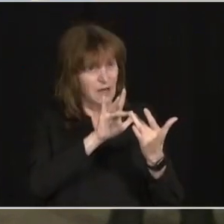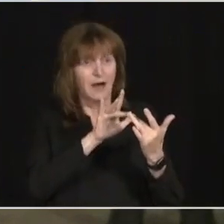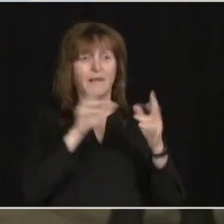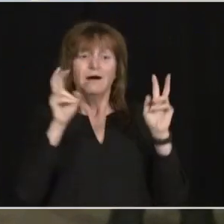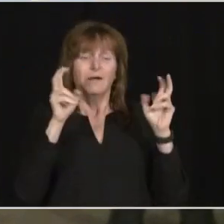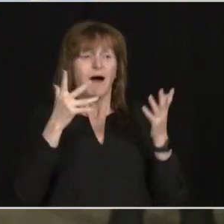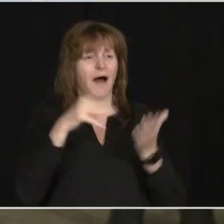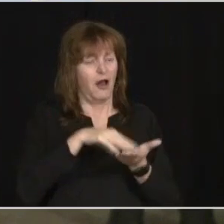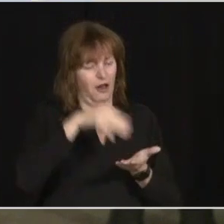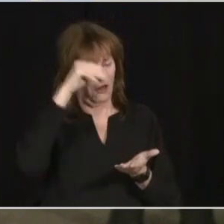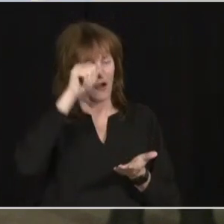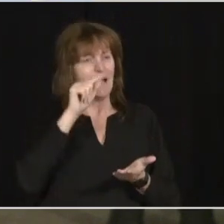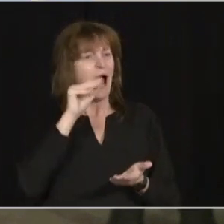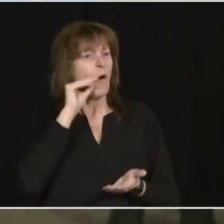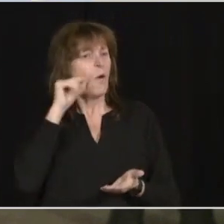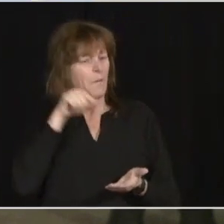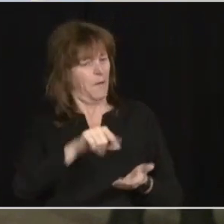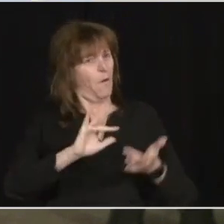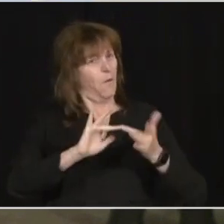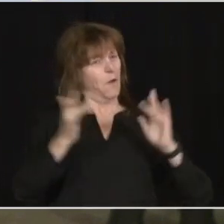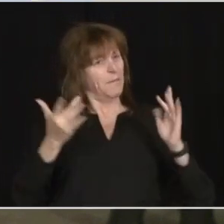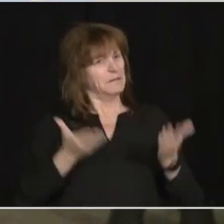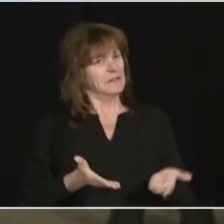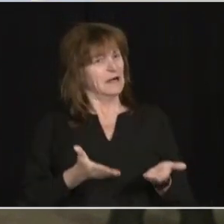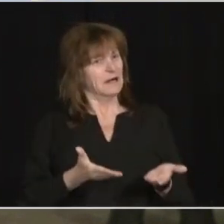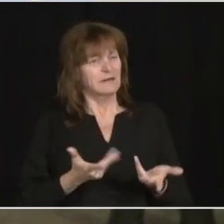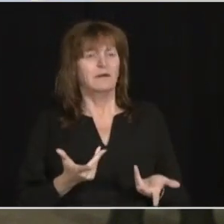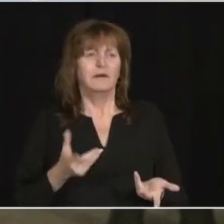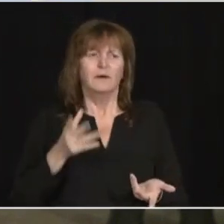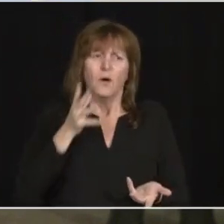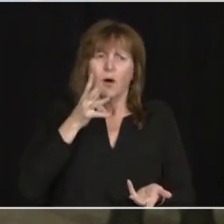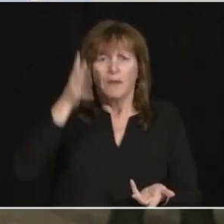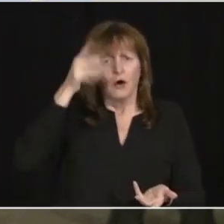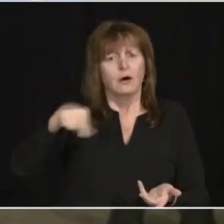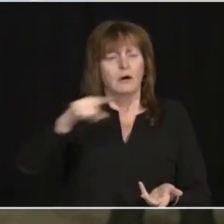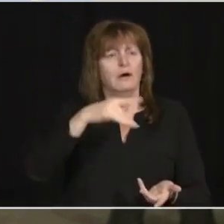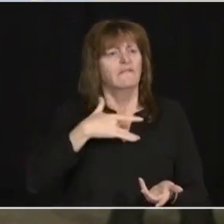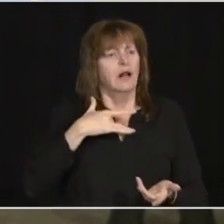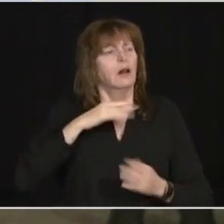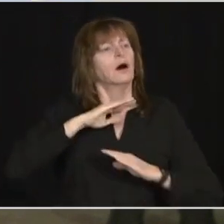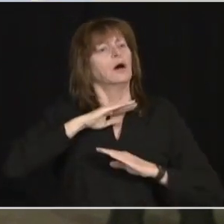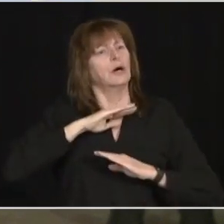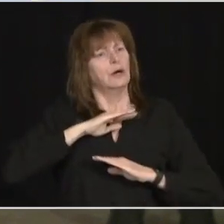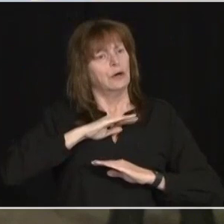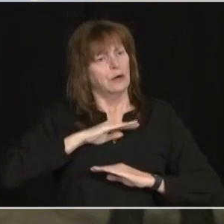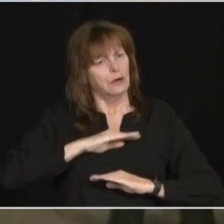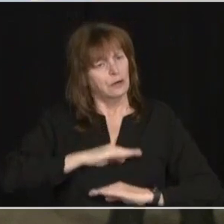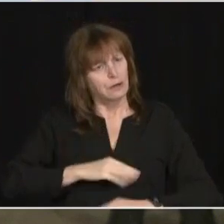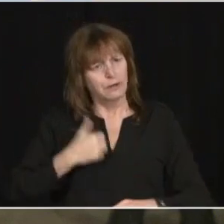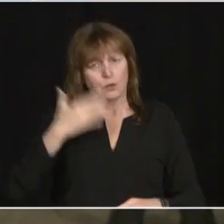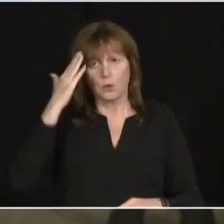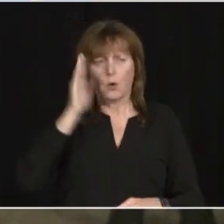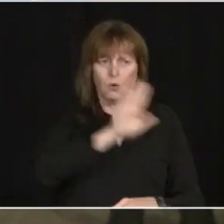gives you some peace of mind knowing that your children will have access to the tools they need to continue